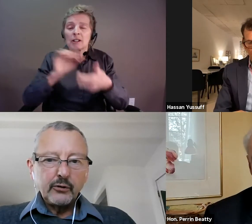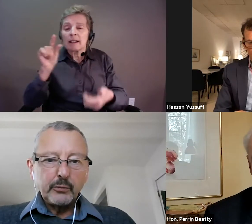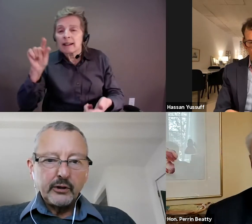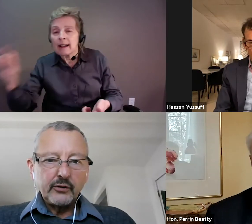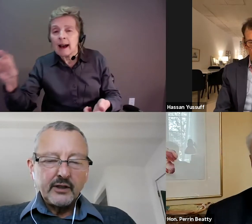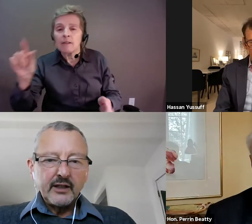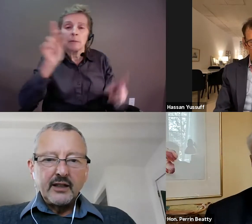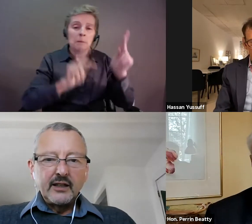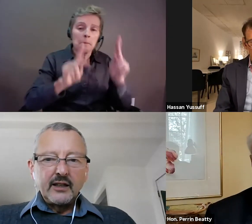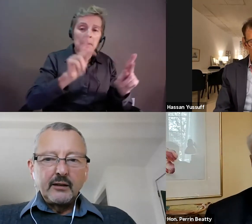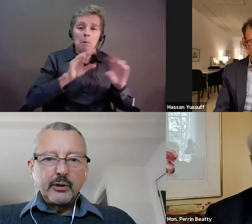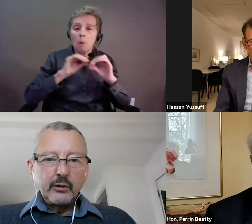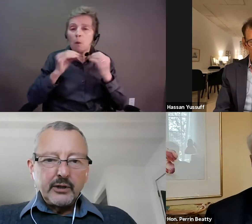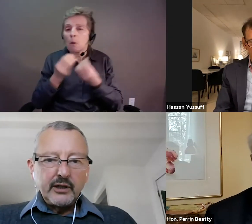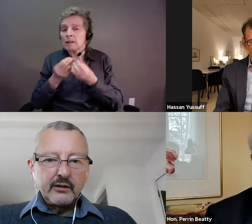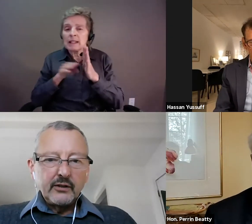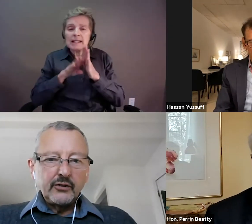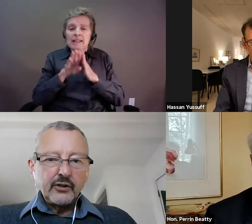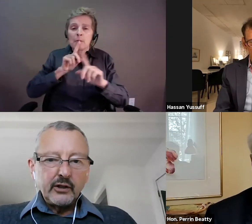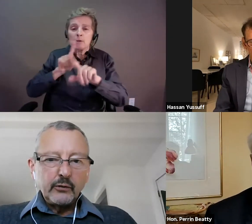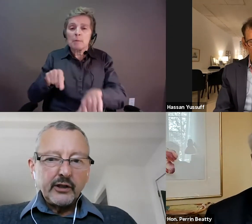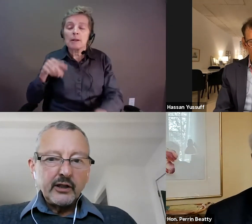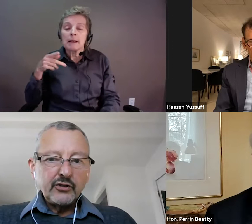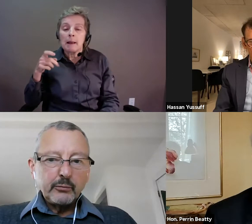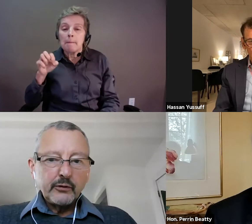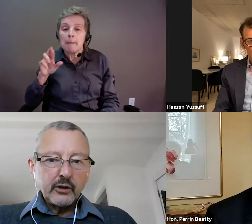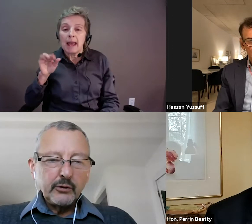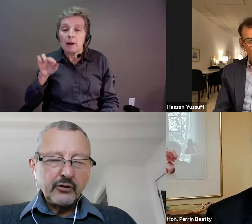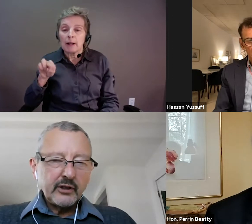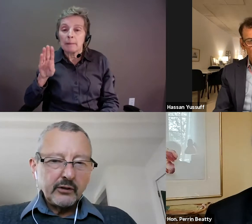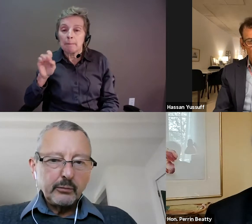response. Perrin Beatty is CEO of the Canadian Chamber of Commerce, I will give a little bit